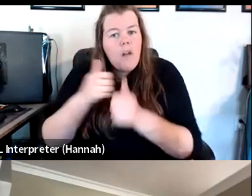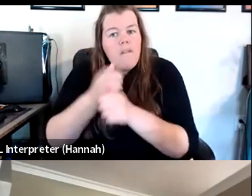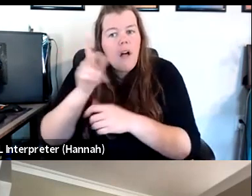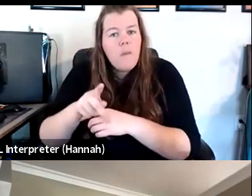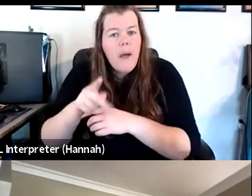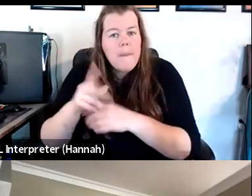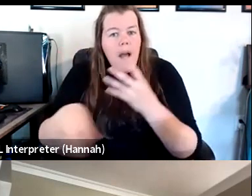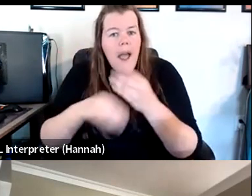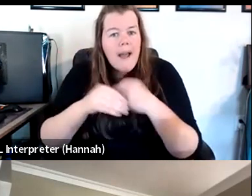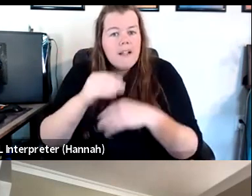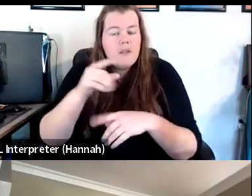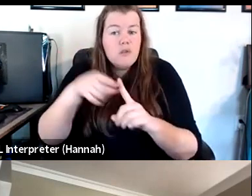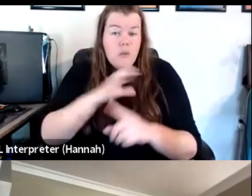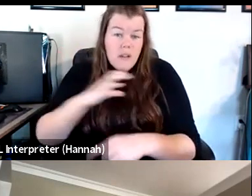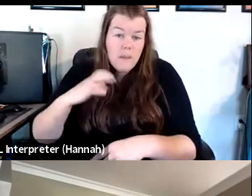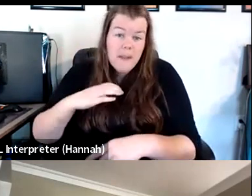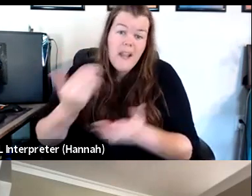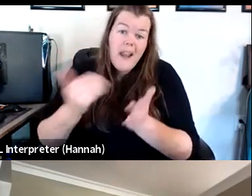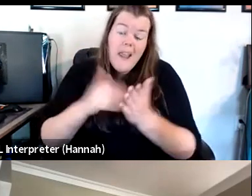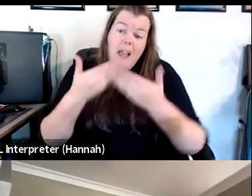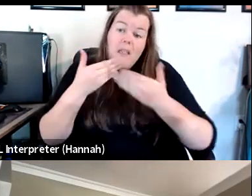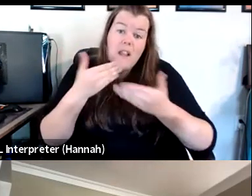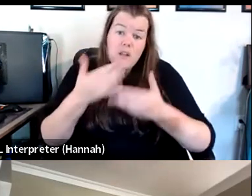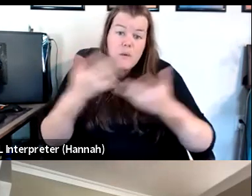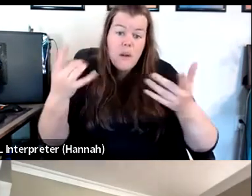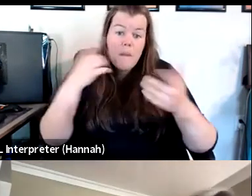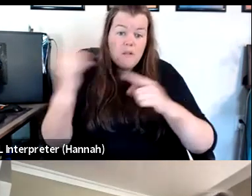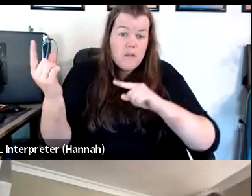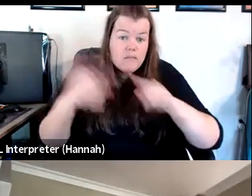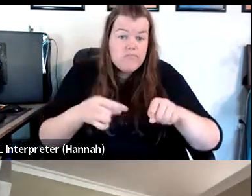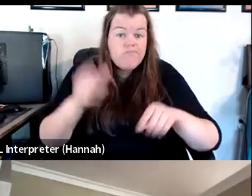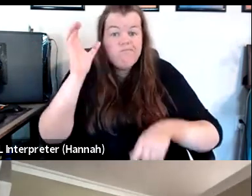um and of course thank all of you so much for attending um you know really this plan would